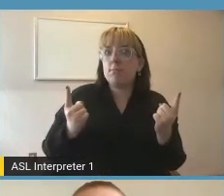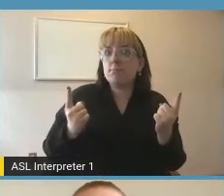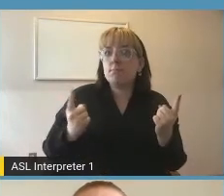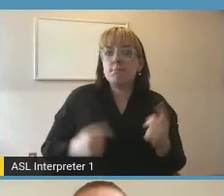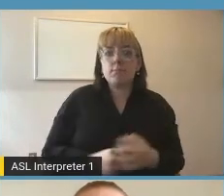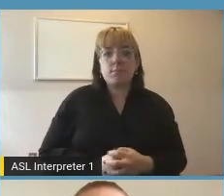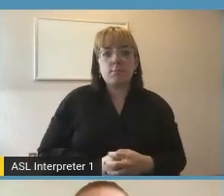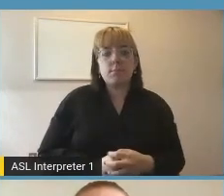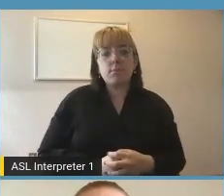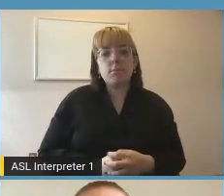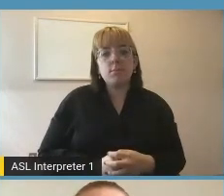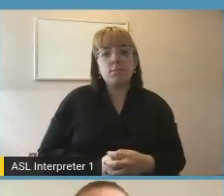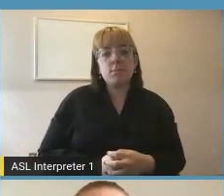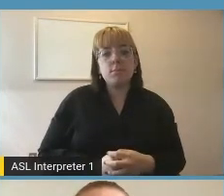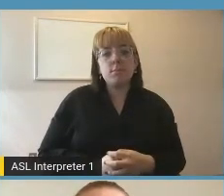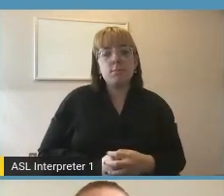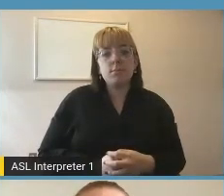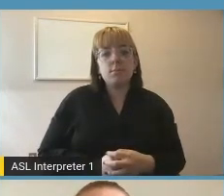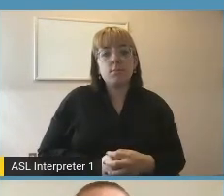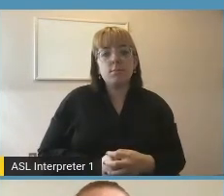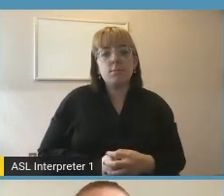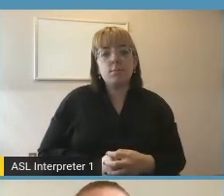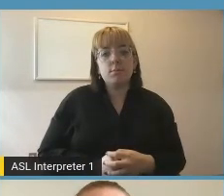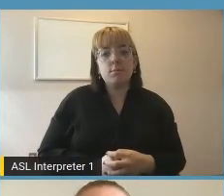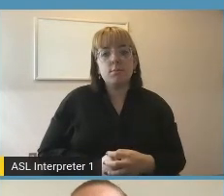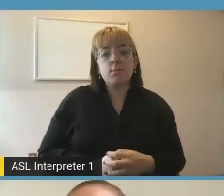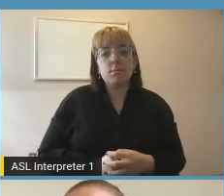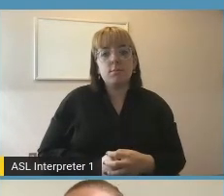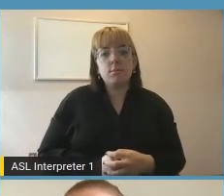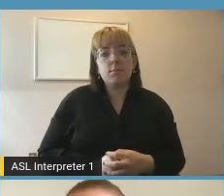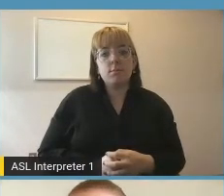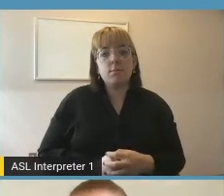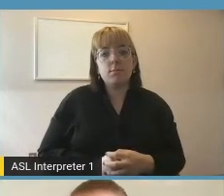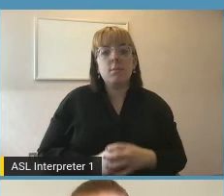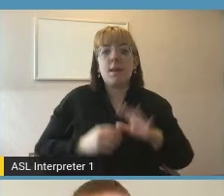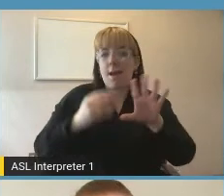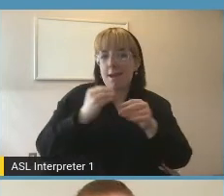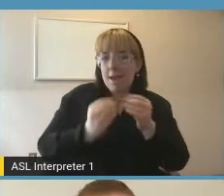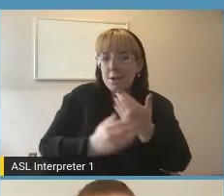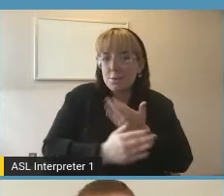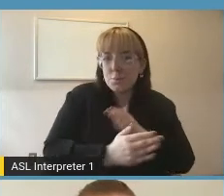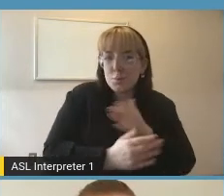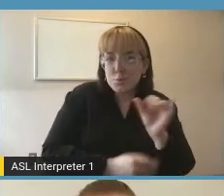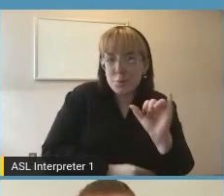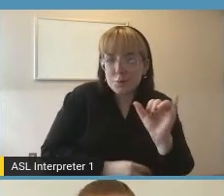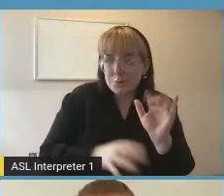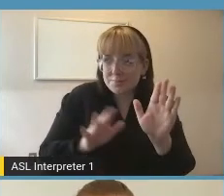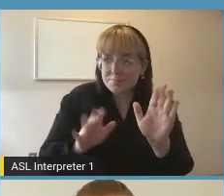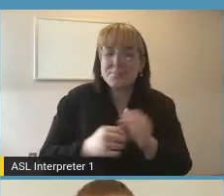[ video playing ] I added some music, too.